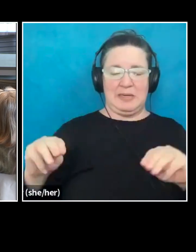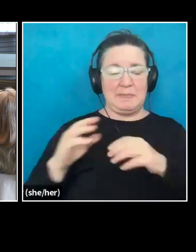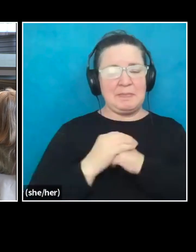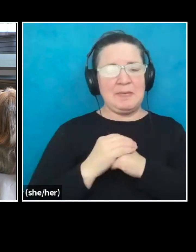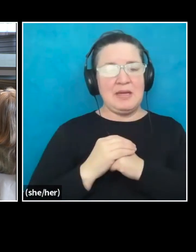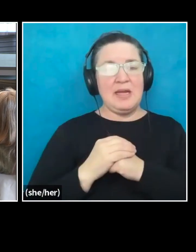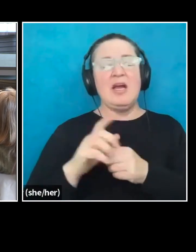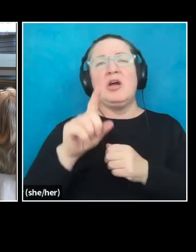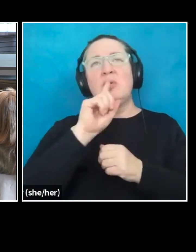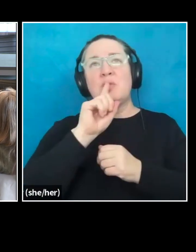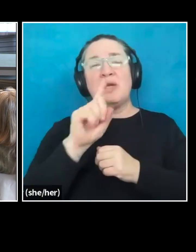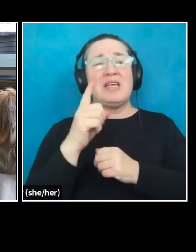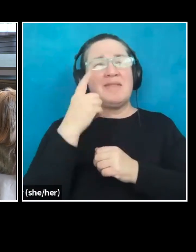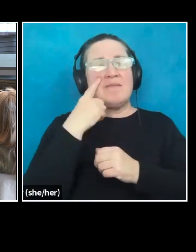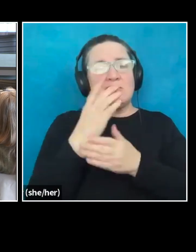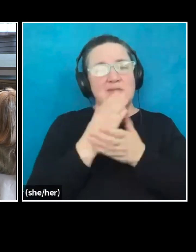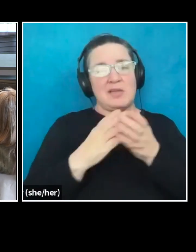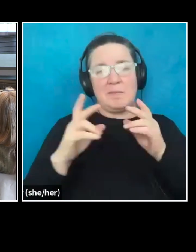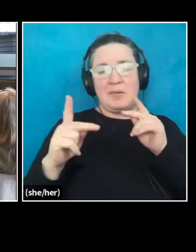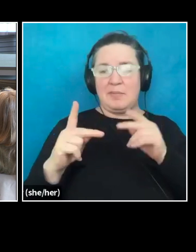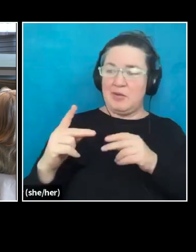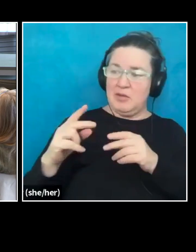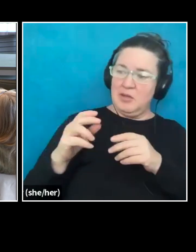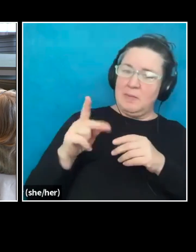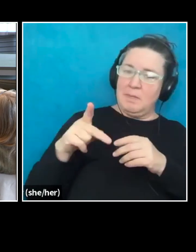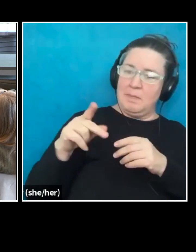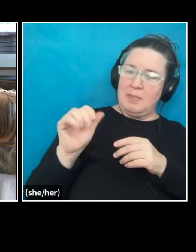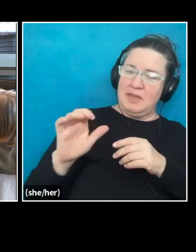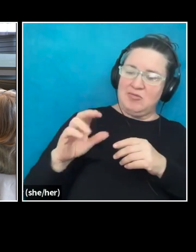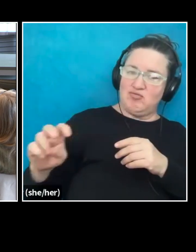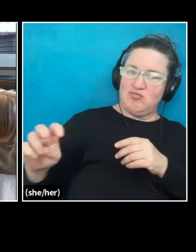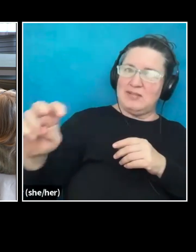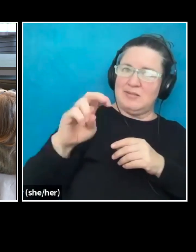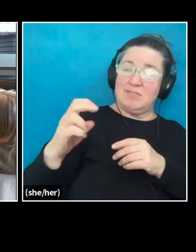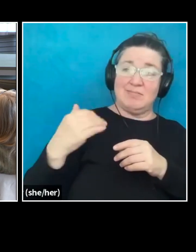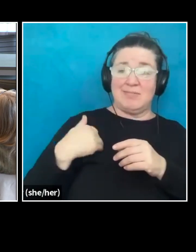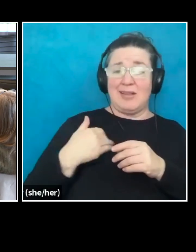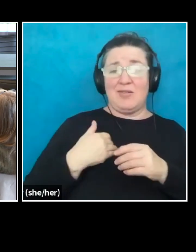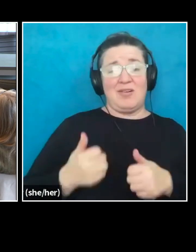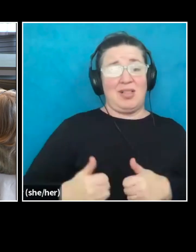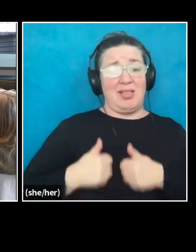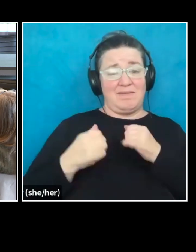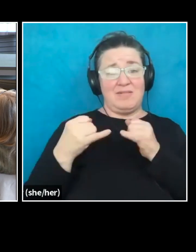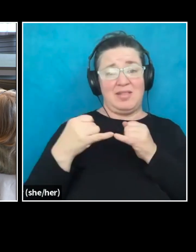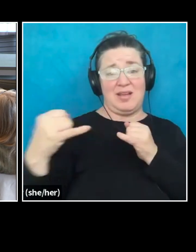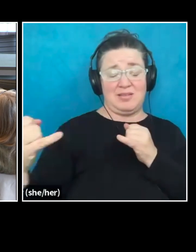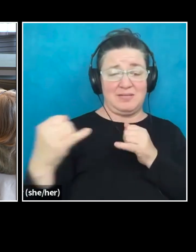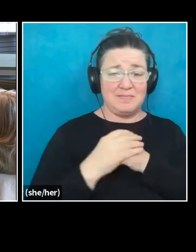And I'm not the only one saying this. Recently, Transit Unplugged with Paul Comfort uh recommended